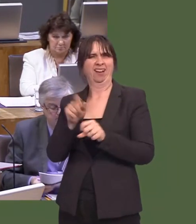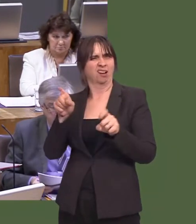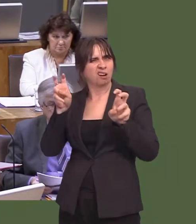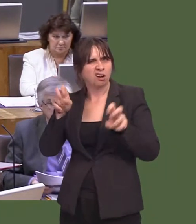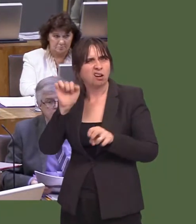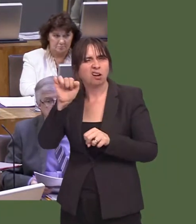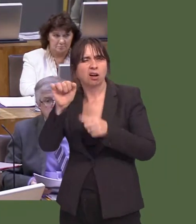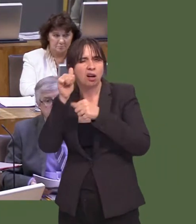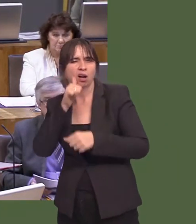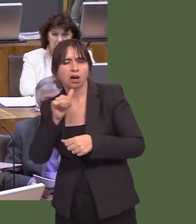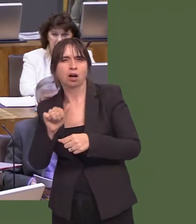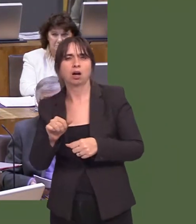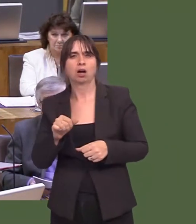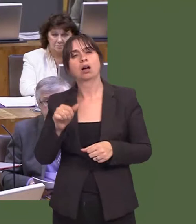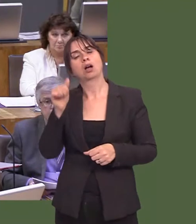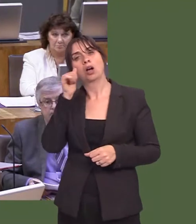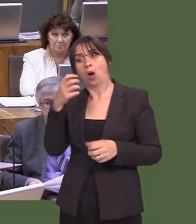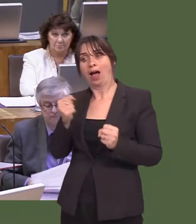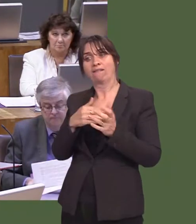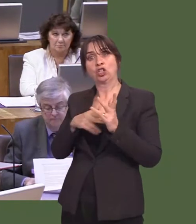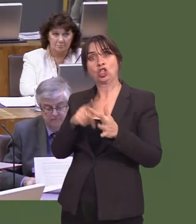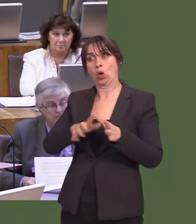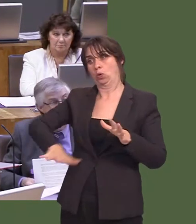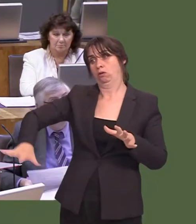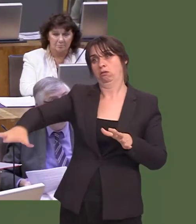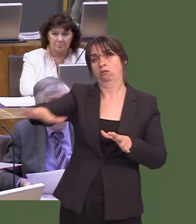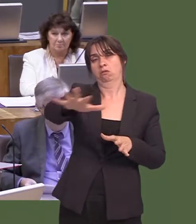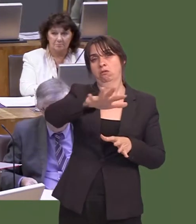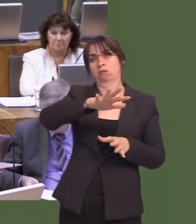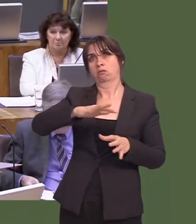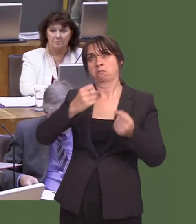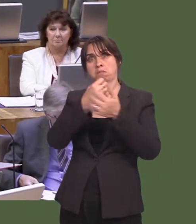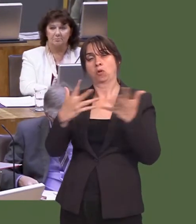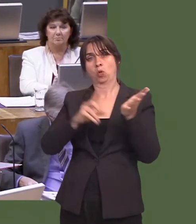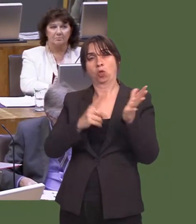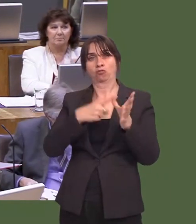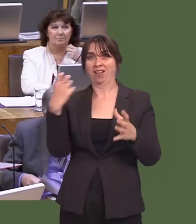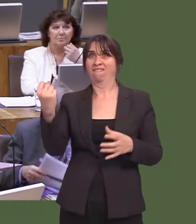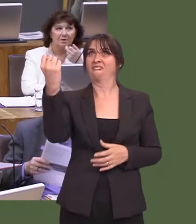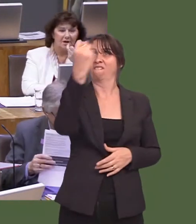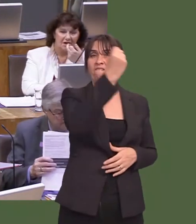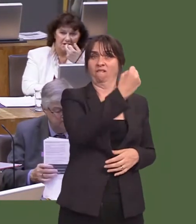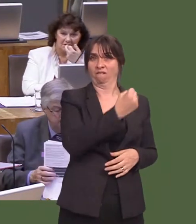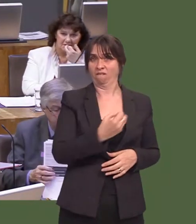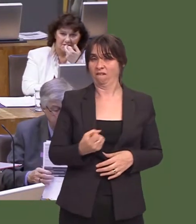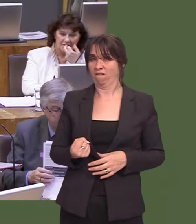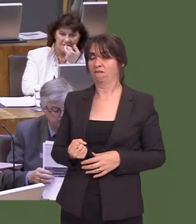We do know that no-cold-calling zones have been set up in the majority of Welsh local authorities to reduce the number of cold callers, and we continue to work with local authorities